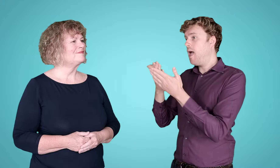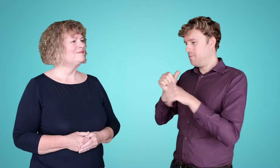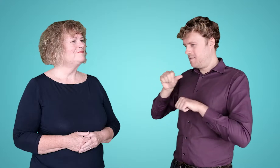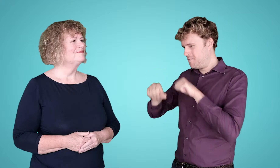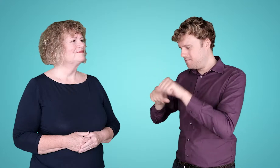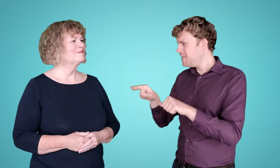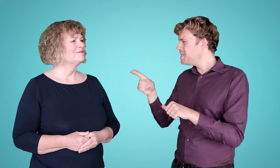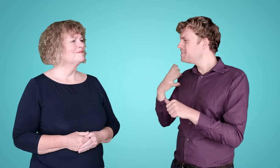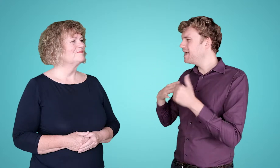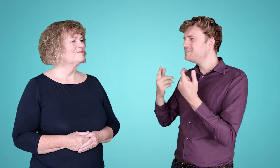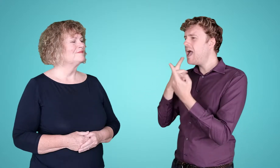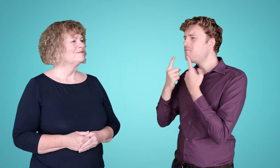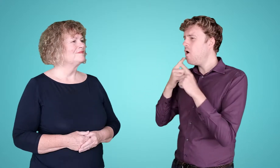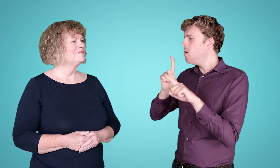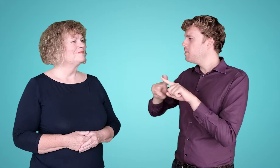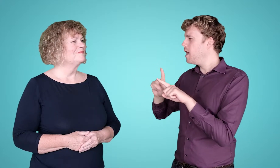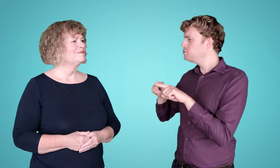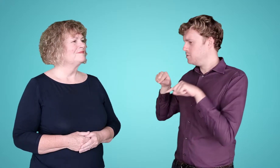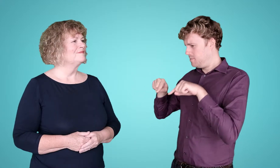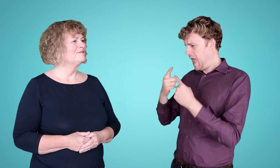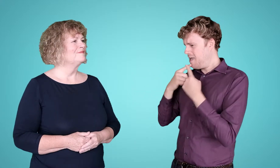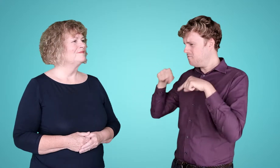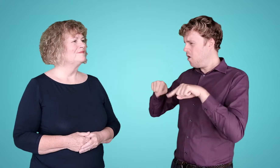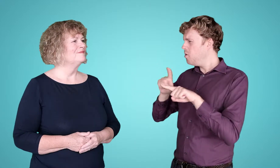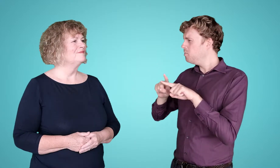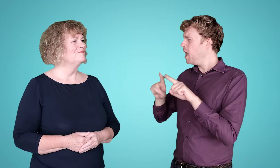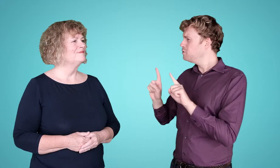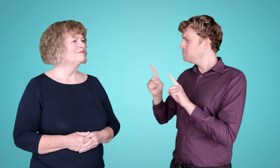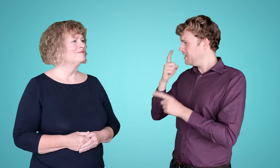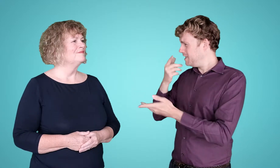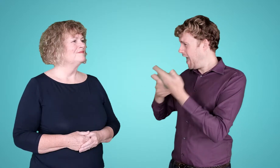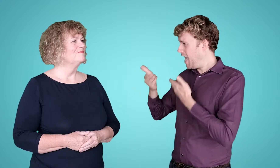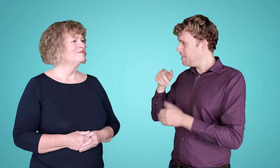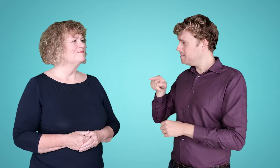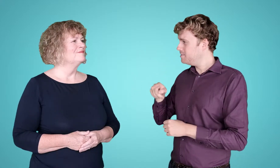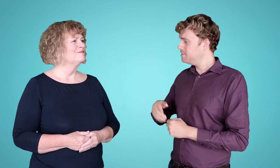if they want to make a claim for Carer’s Allowance?